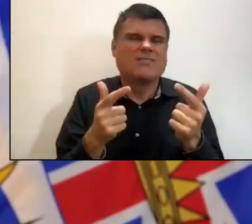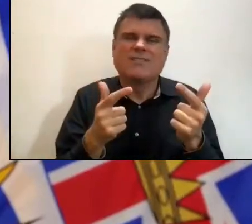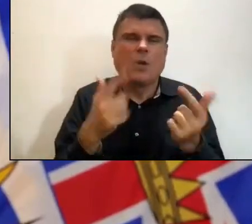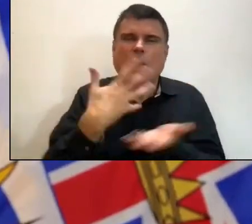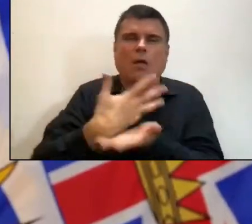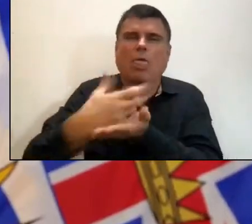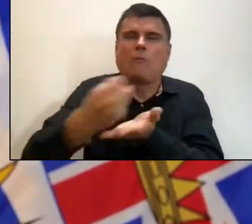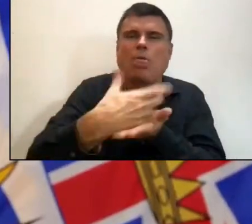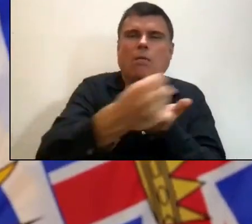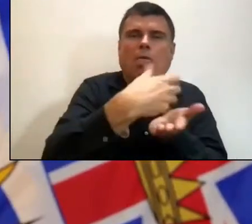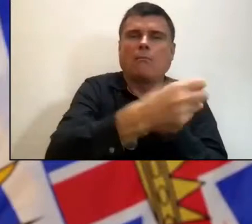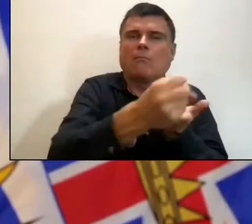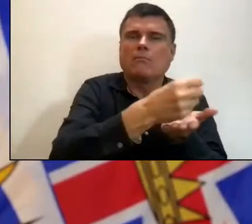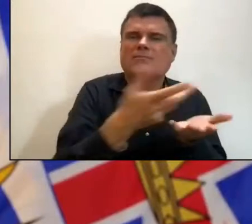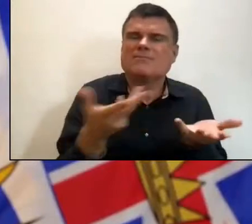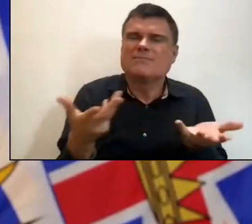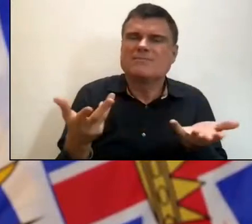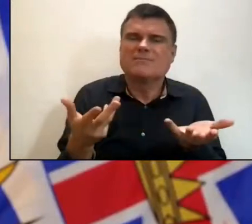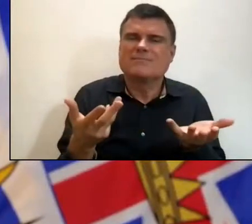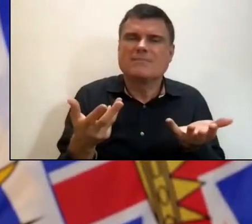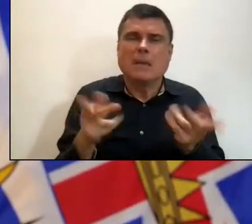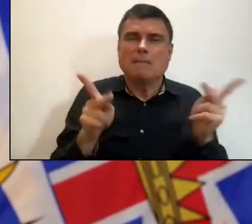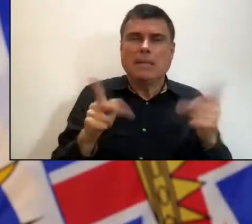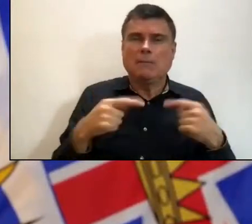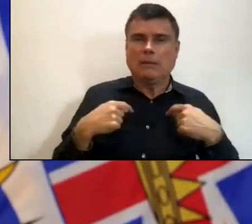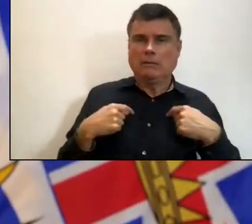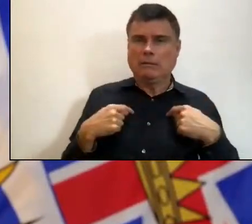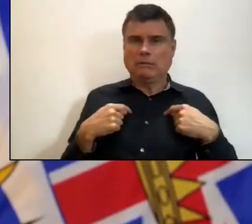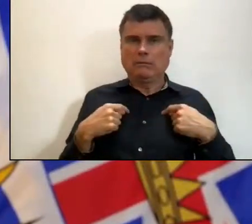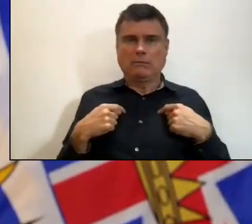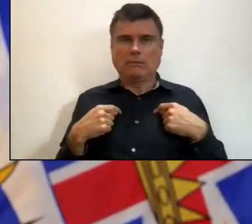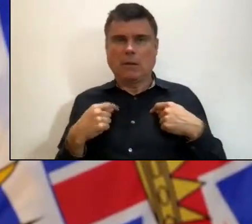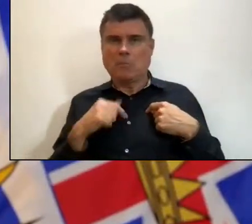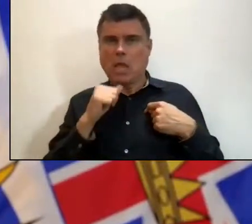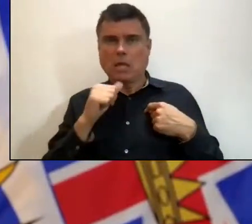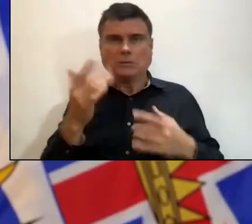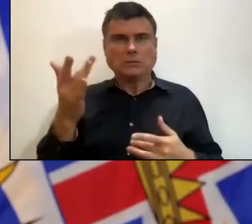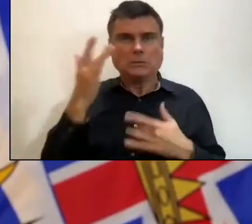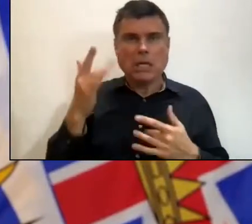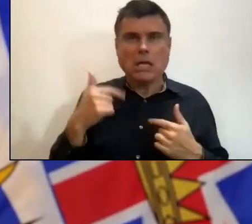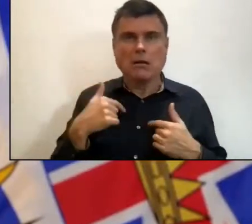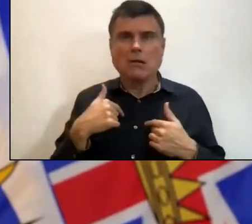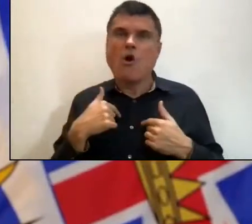need to do is make sure that we